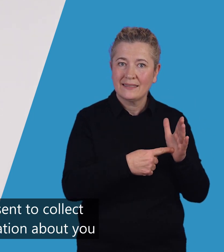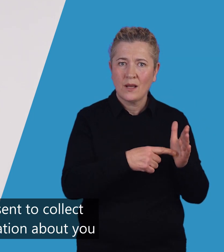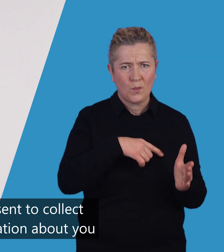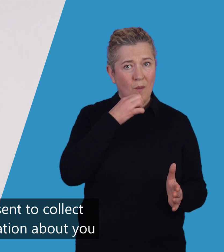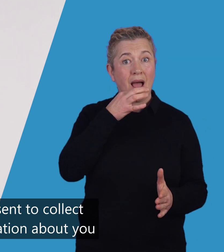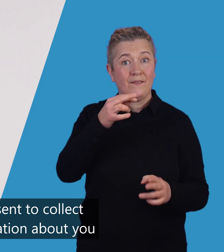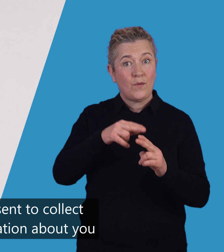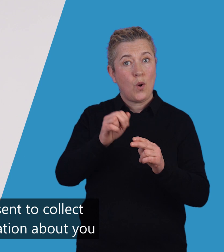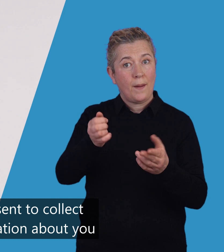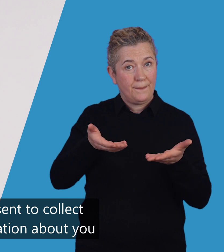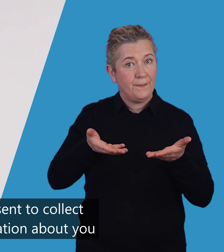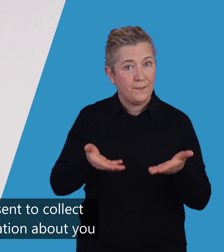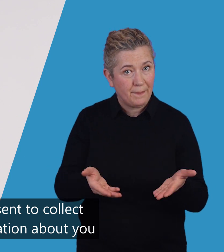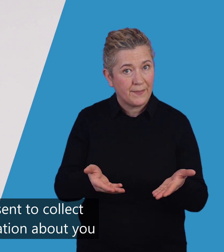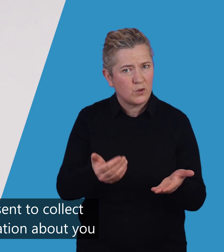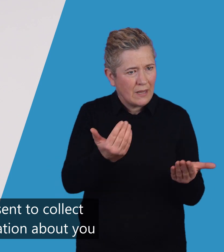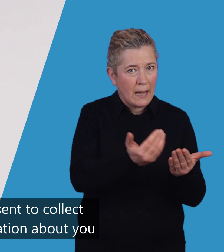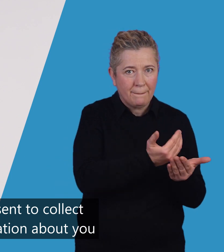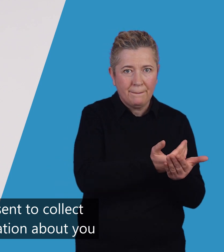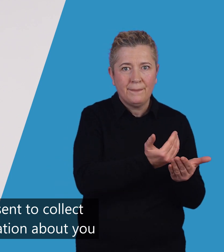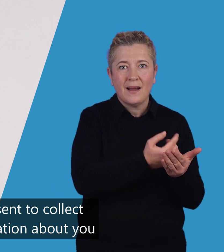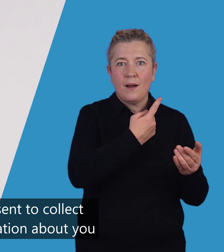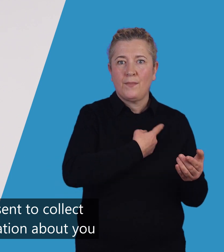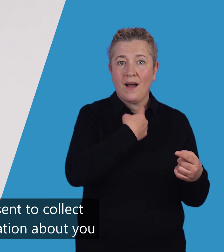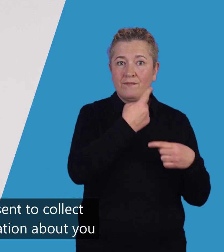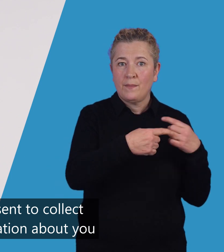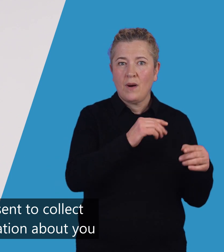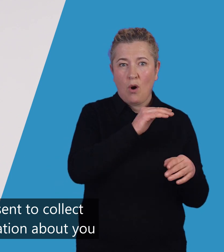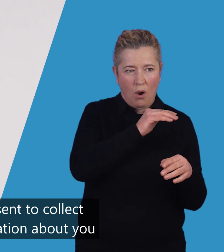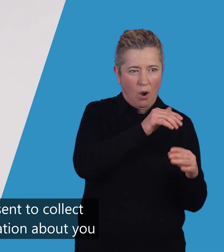We will ask for your consent to collect and store personal information about you